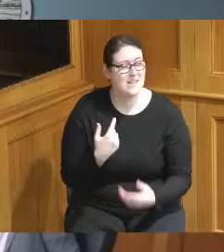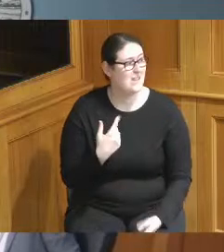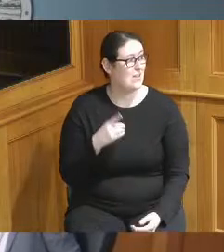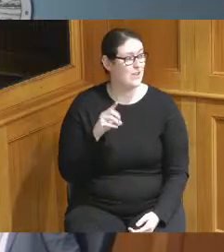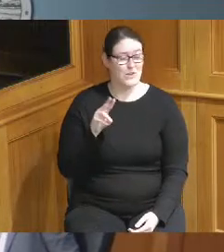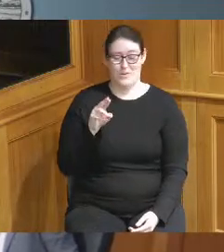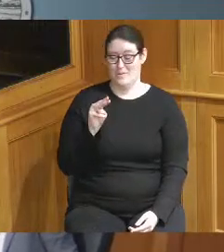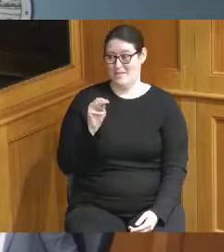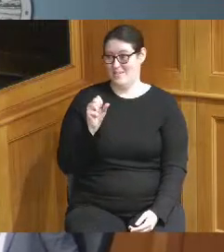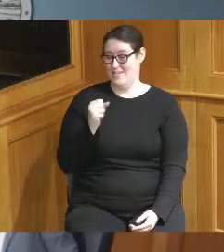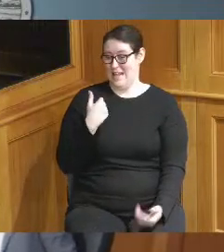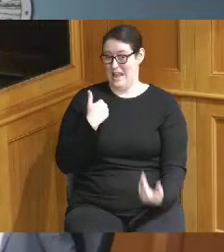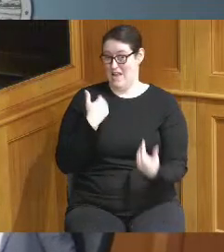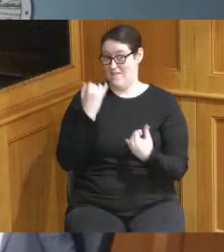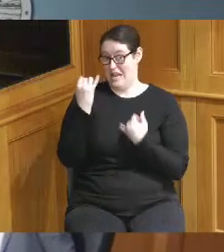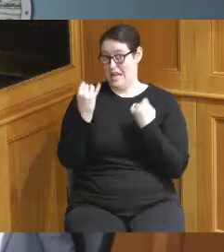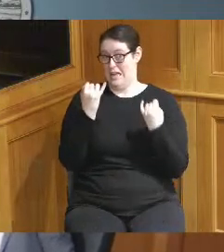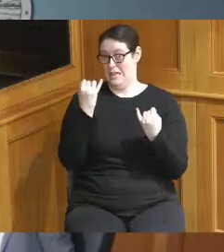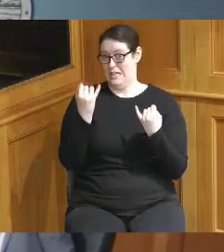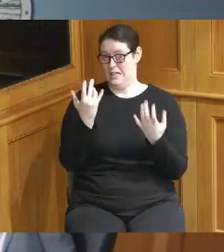mental health and wraparound (Administrator Aluotto)